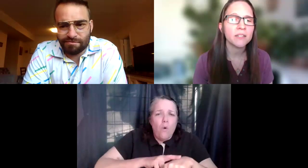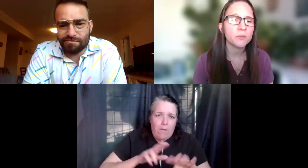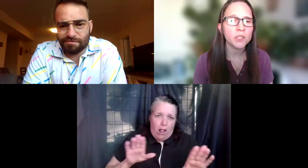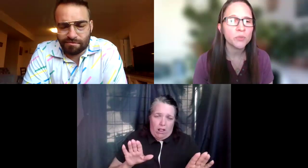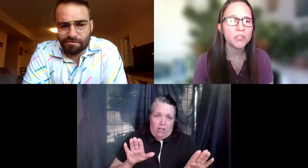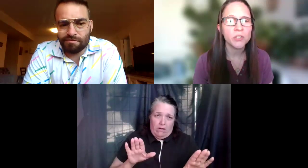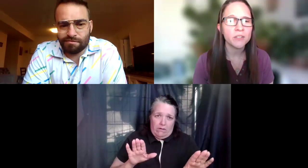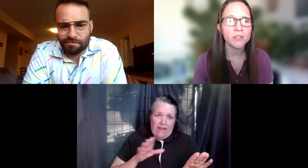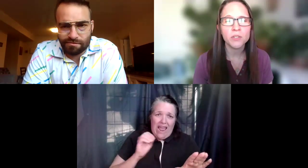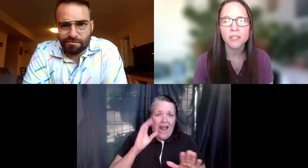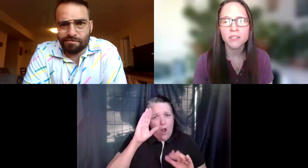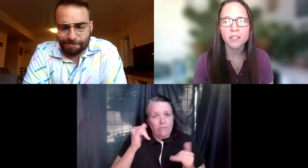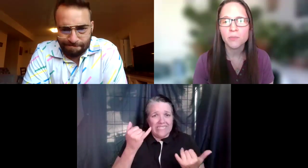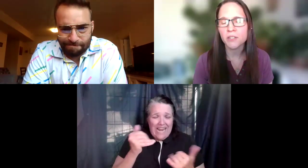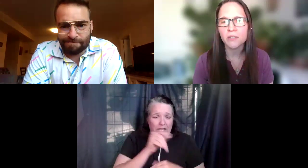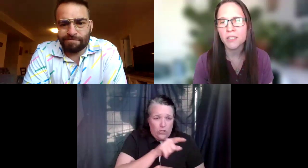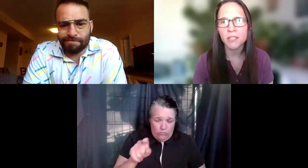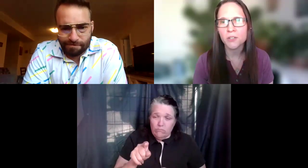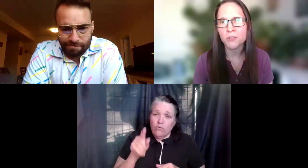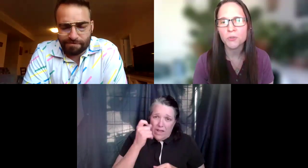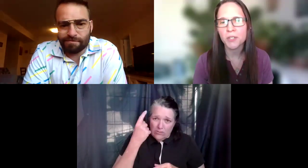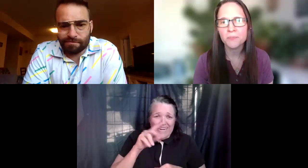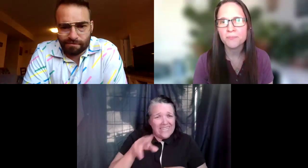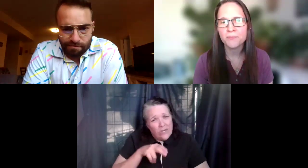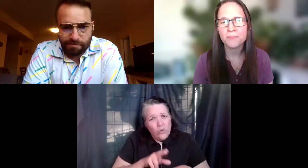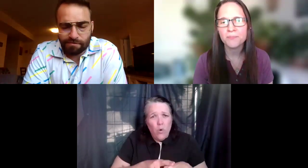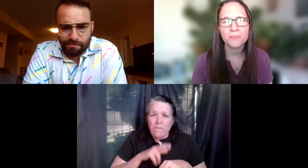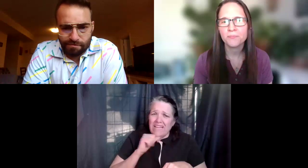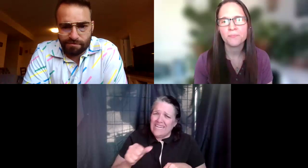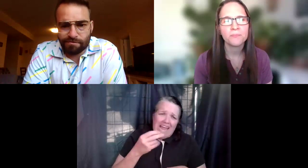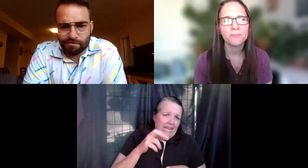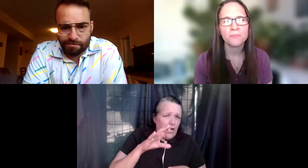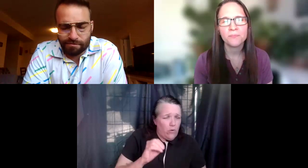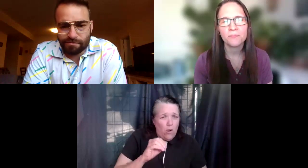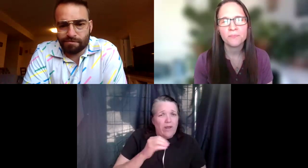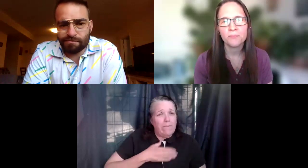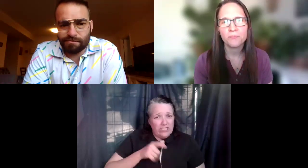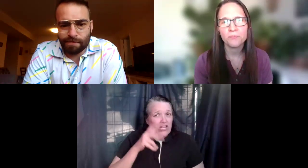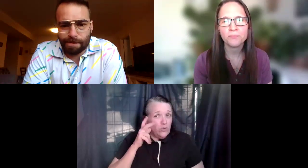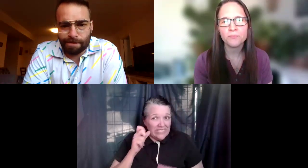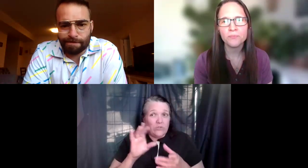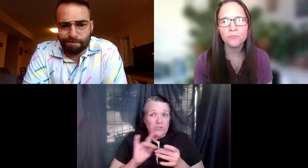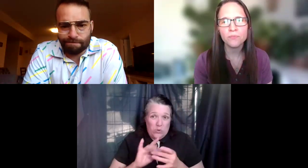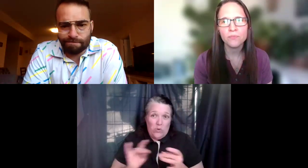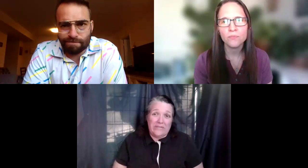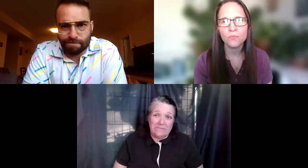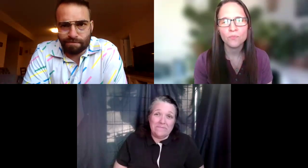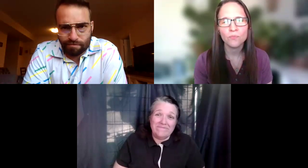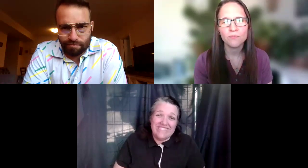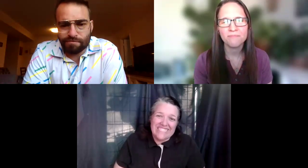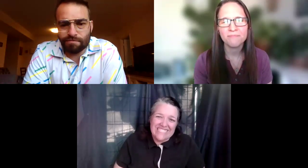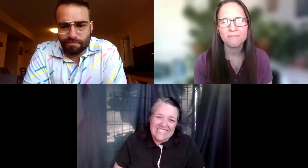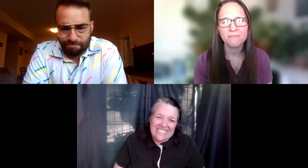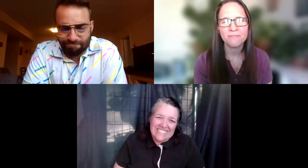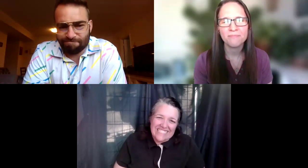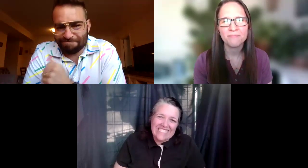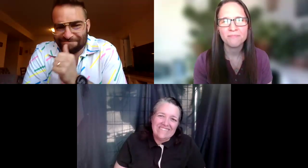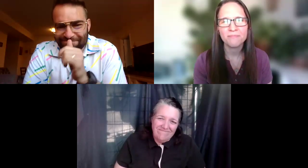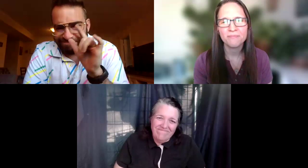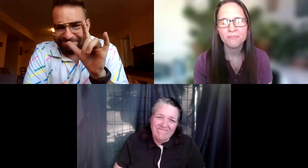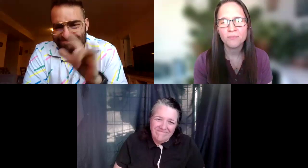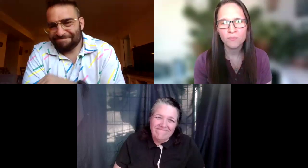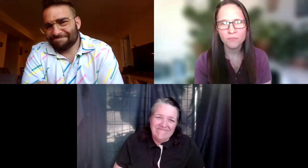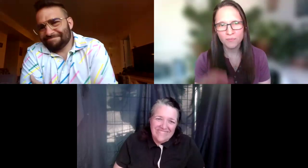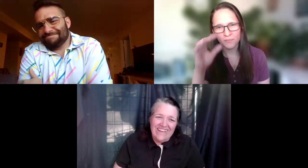tonight and I really appreciate you all taking the time out of your evening to hear our story.